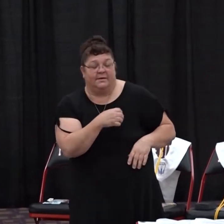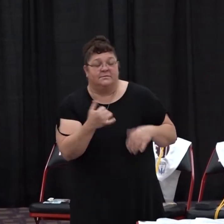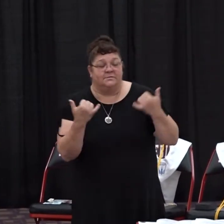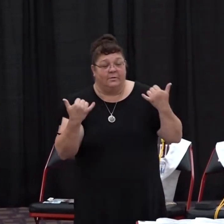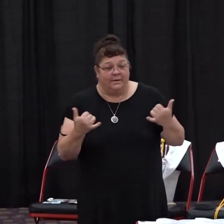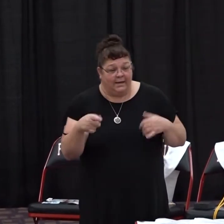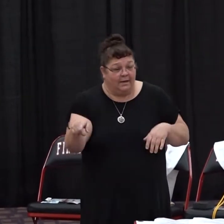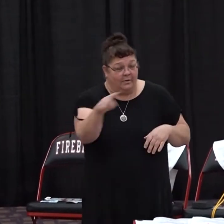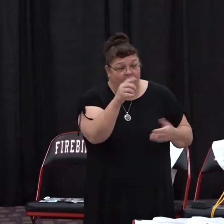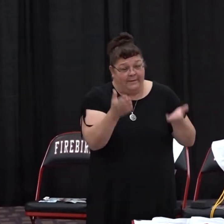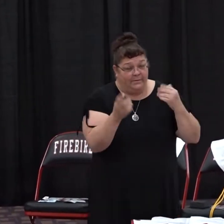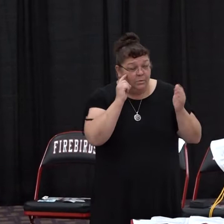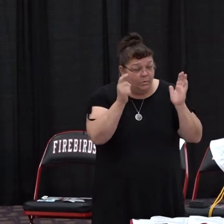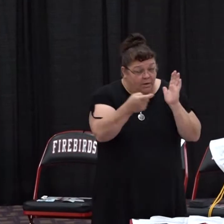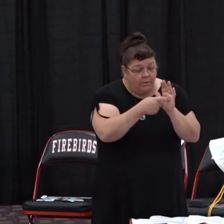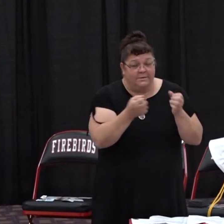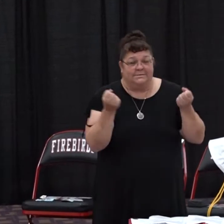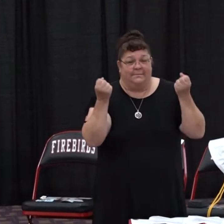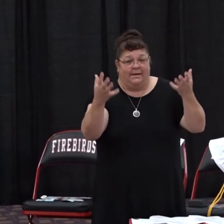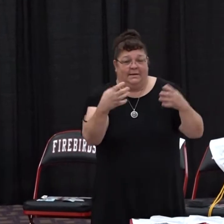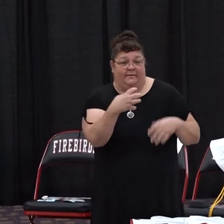Sign Language videos for the police officers.